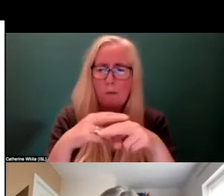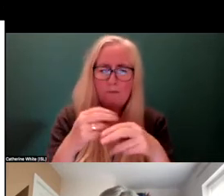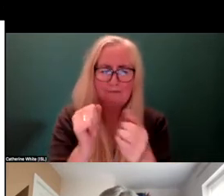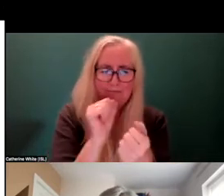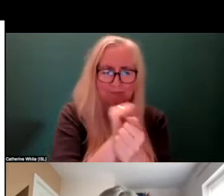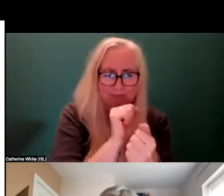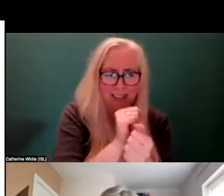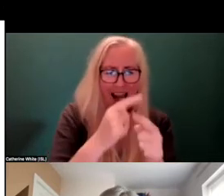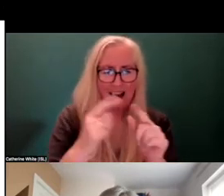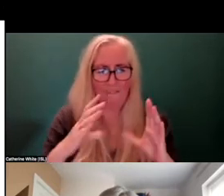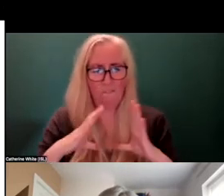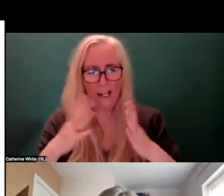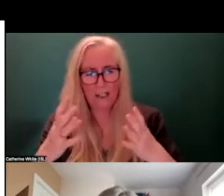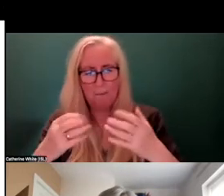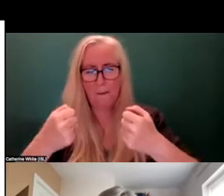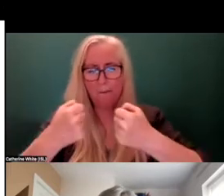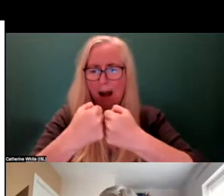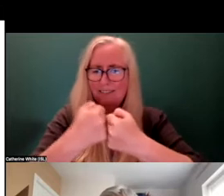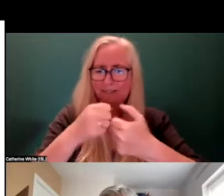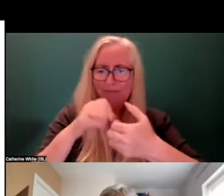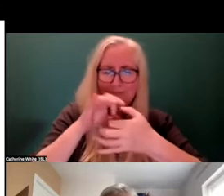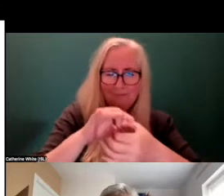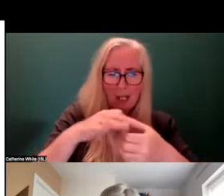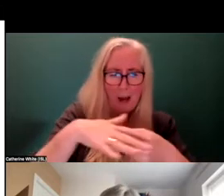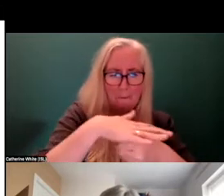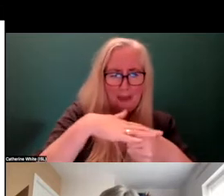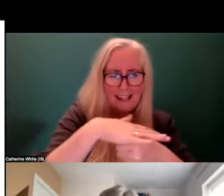boundedness of place and the exposure of space."